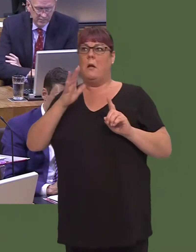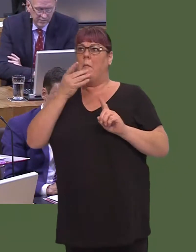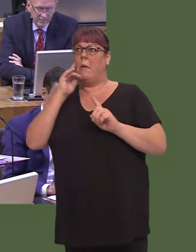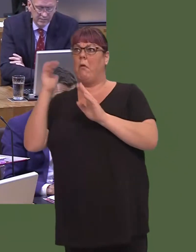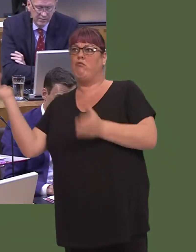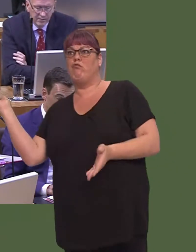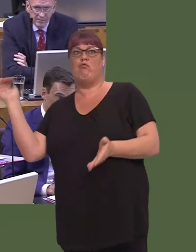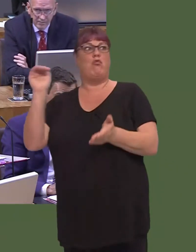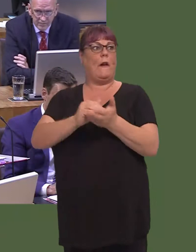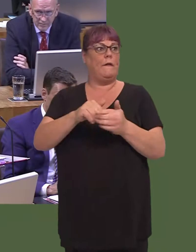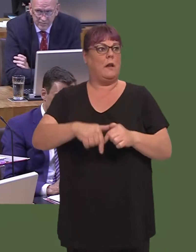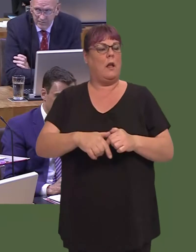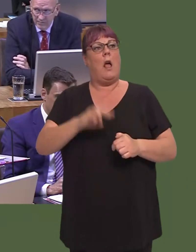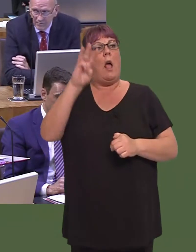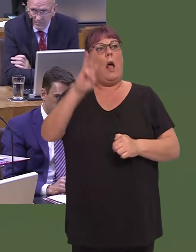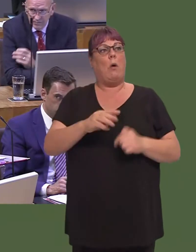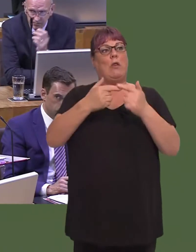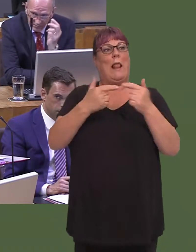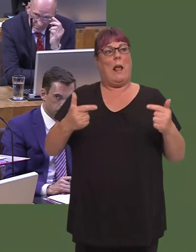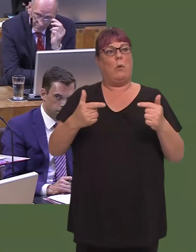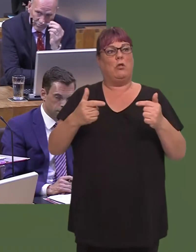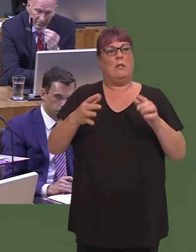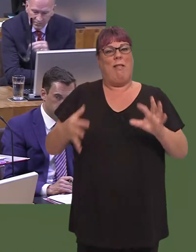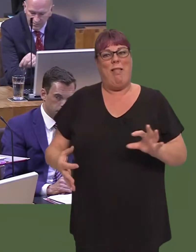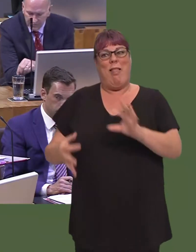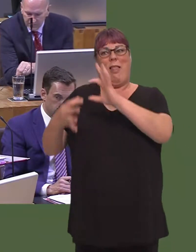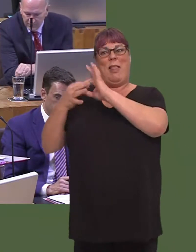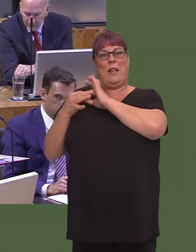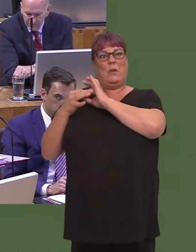Y Dirprwy Lywydd / The Deputy Presiding Officer: Can you all calm down, please, and listen